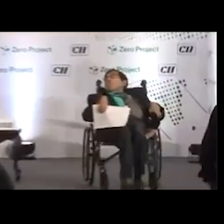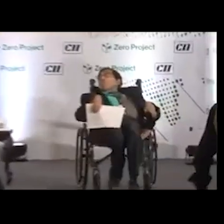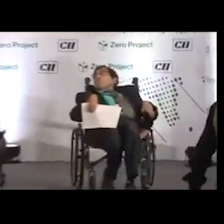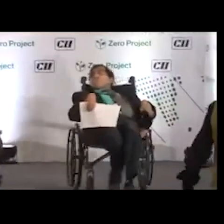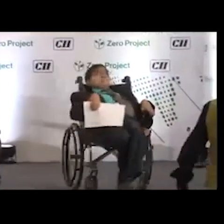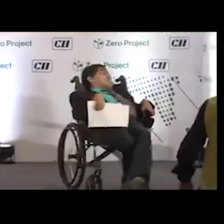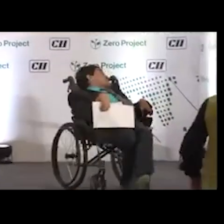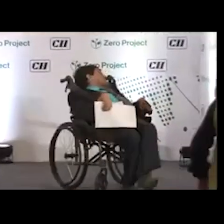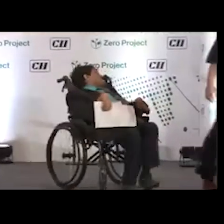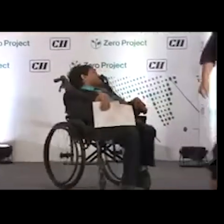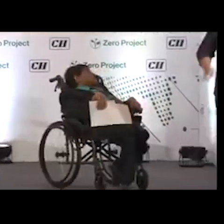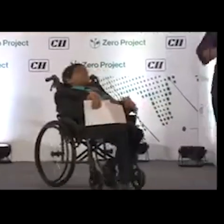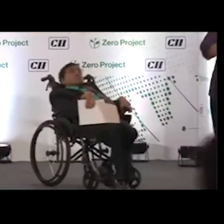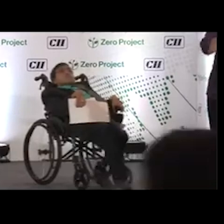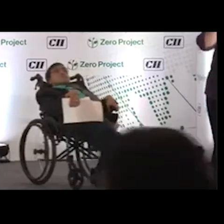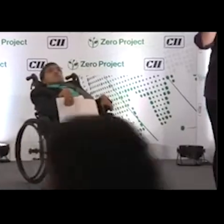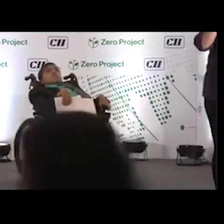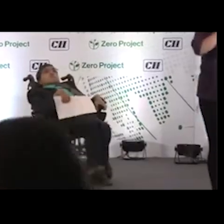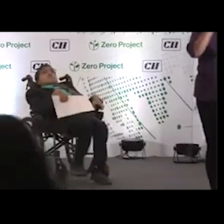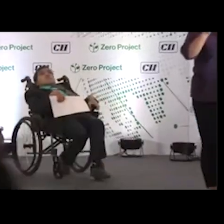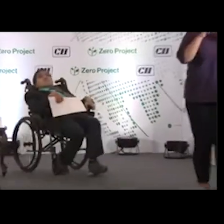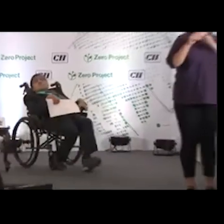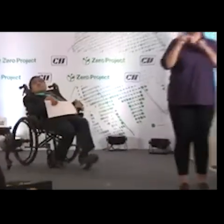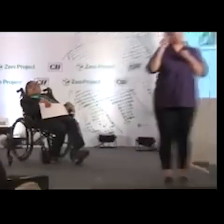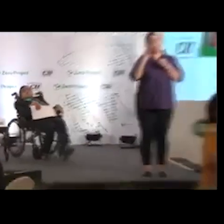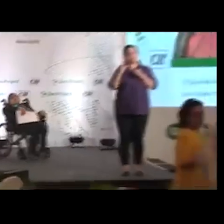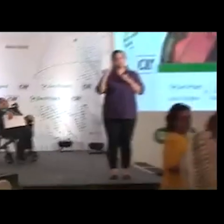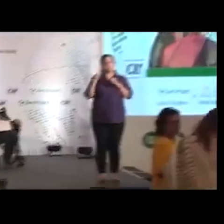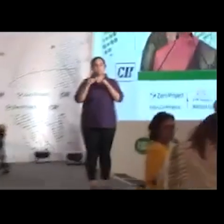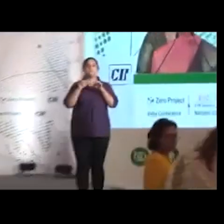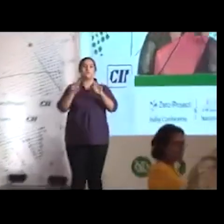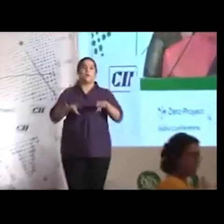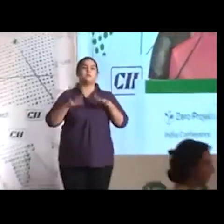Mr. Michael Feinberg zero Project Austria.